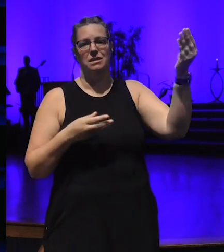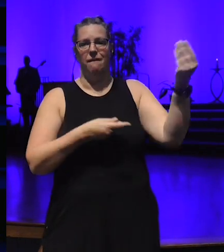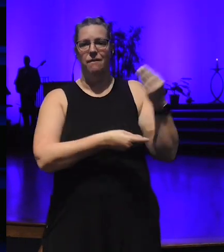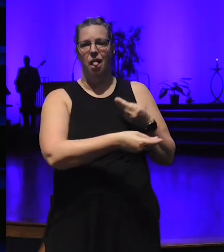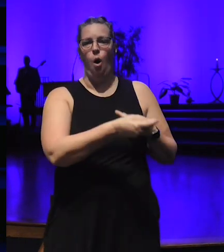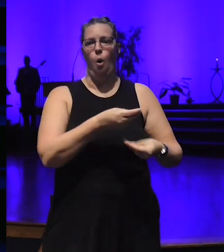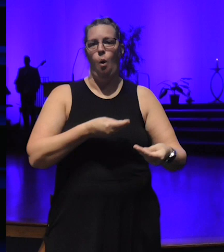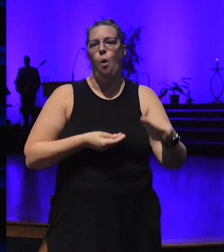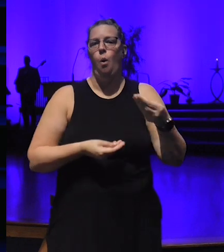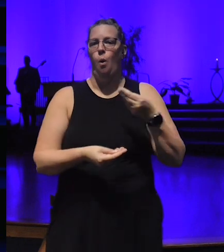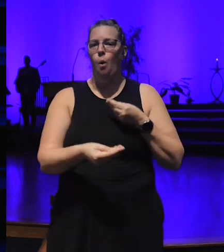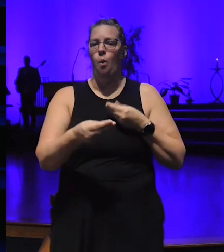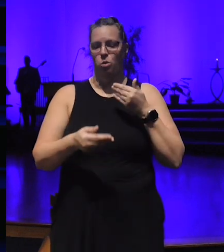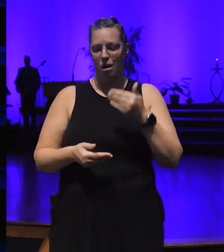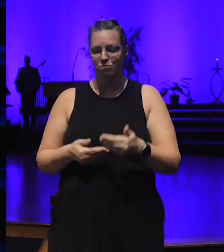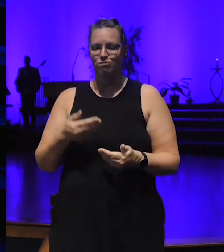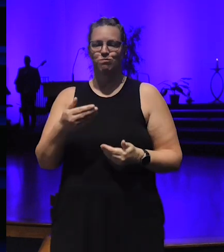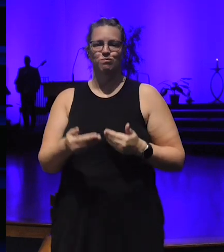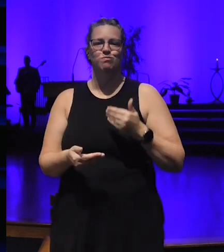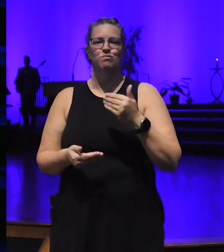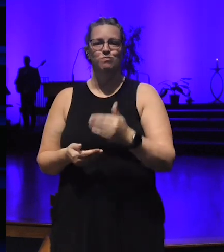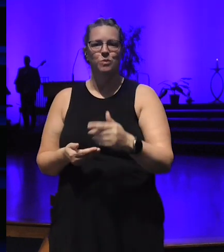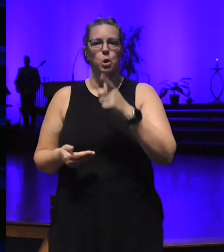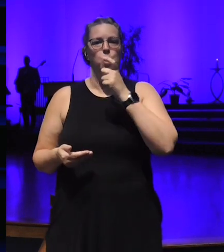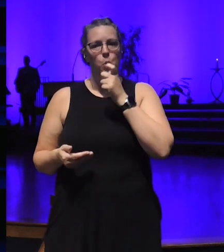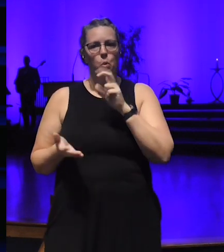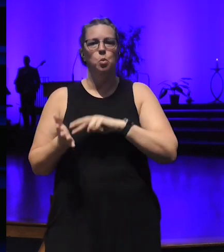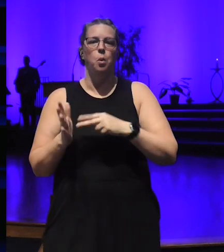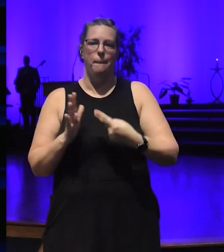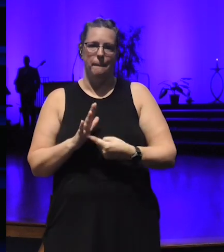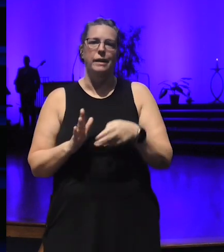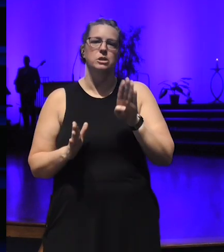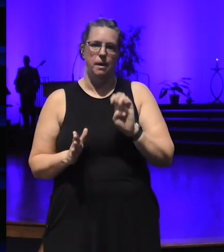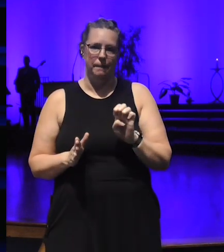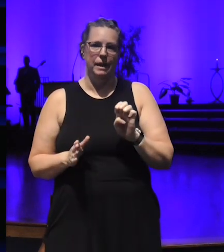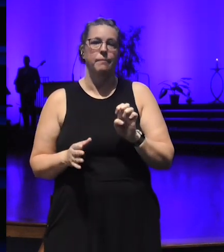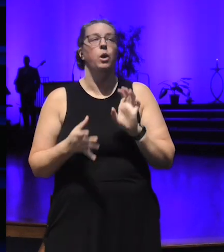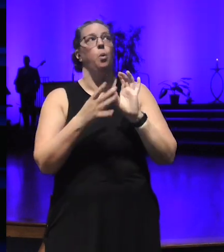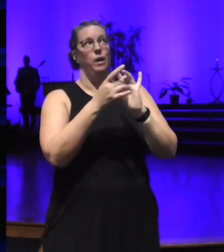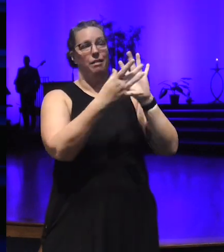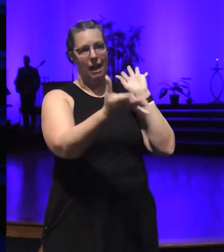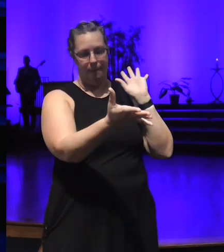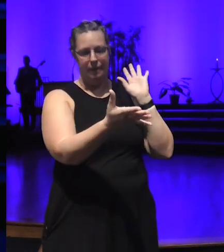with that true nature of who we are and who we're meant to be we let it be and become and so it is